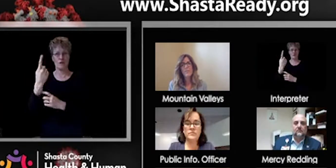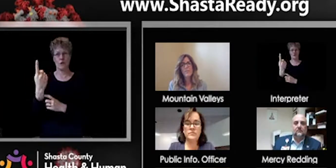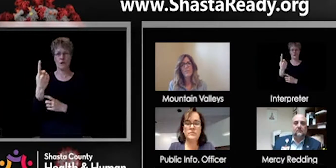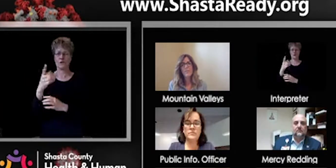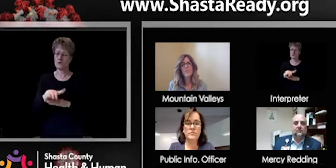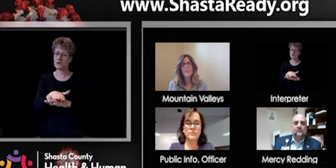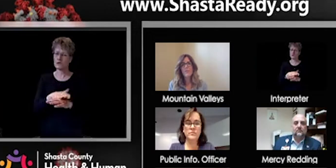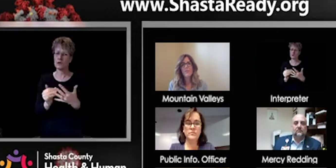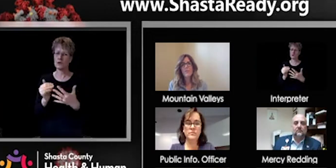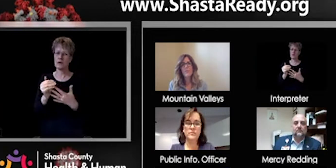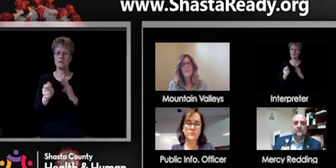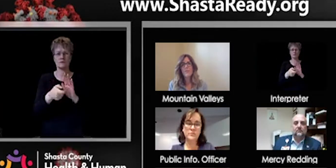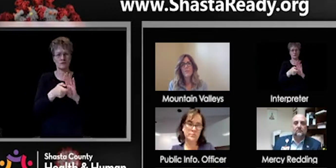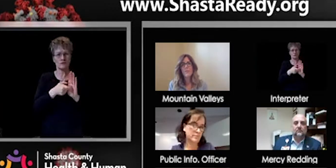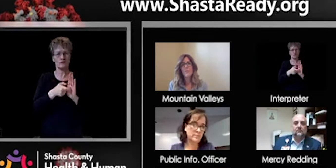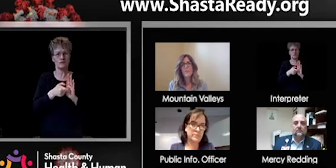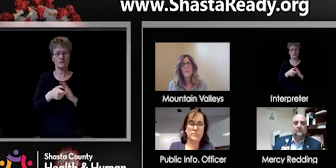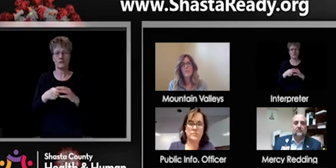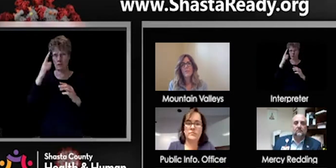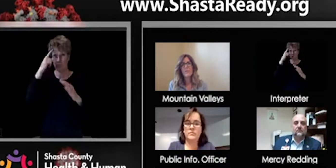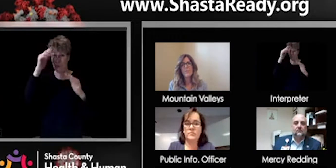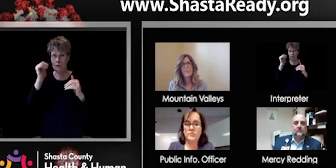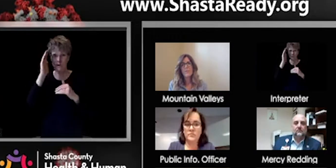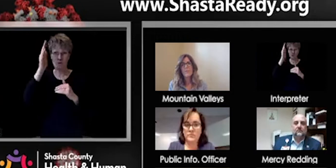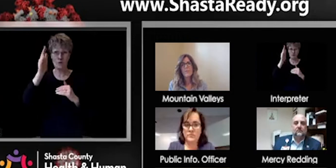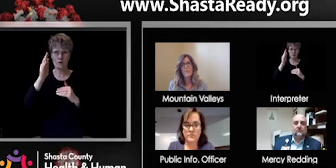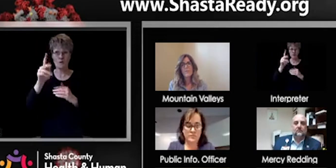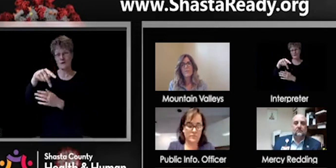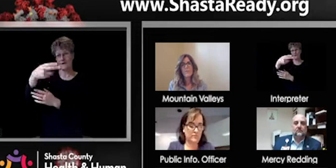into “Phase Two,” which will begin a gradual loosening of those restrictions and we’re